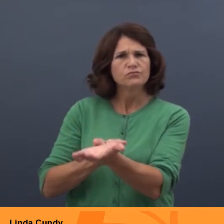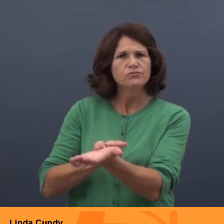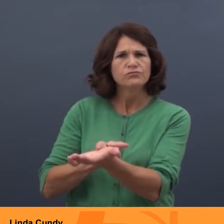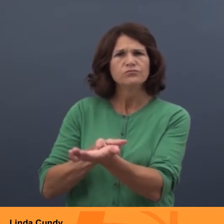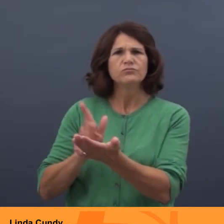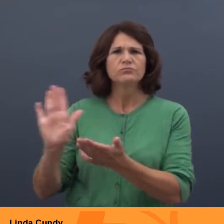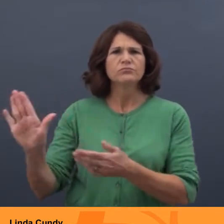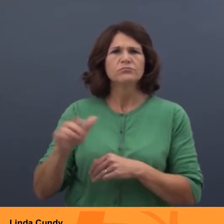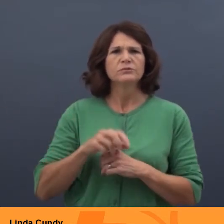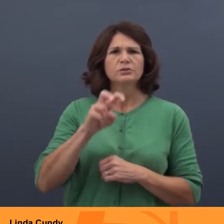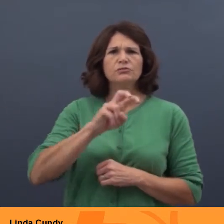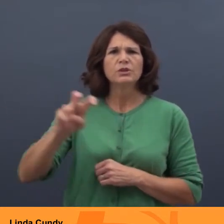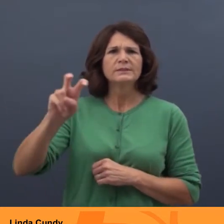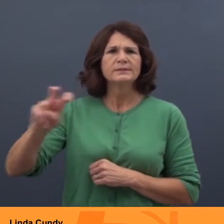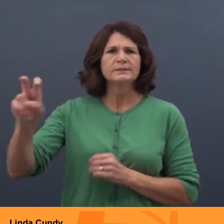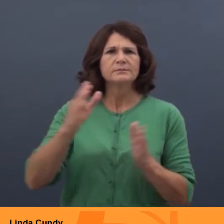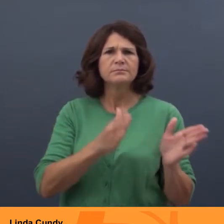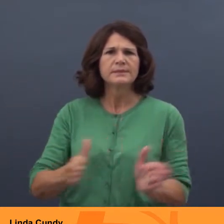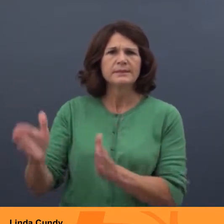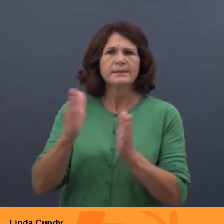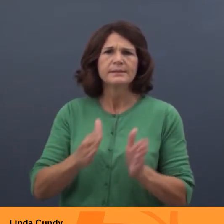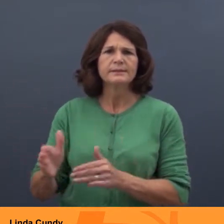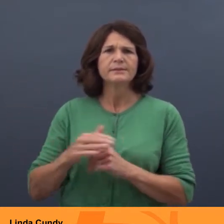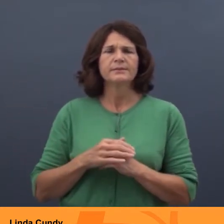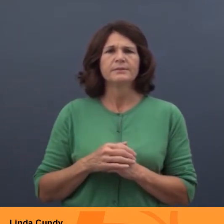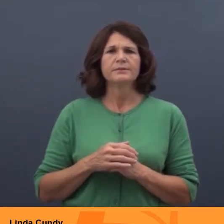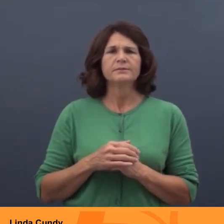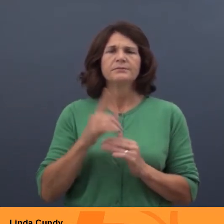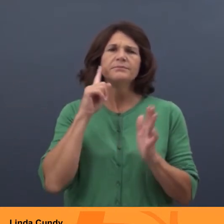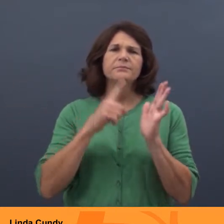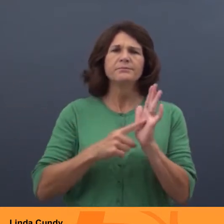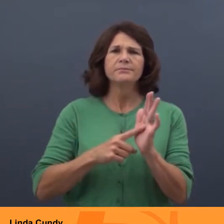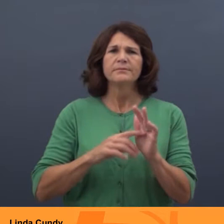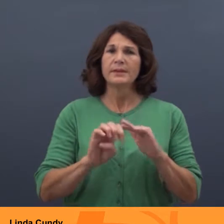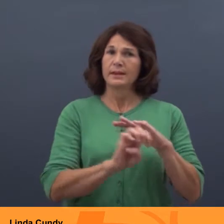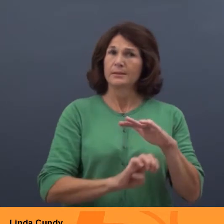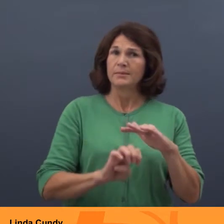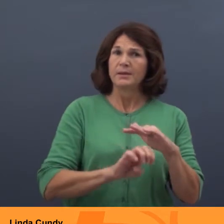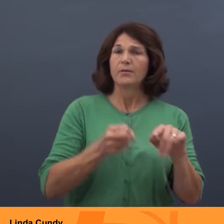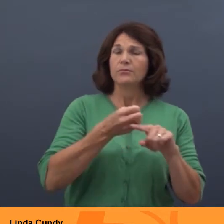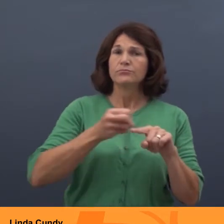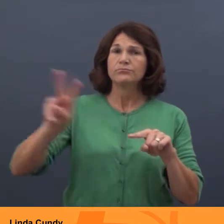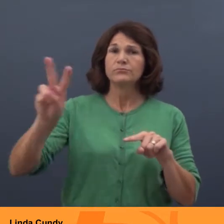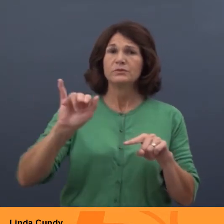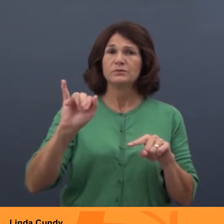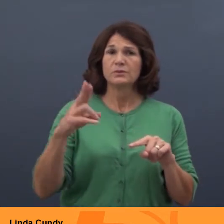as well as the transition planning from elementary to junior high and from junior high to high school.